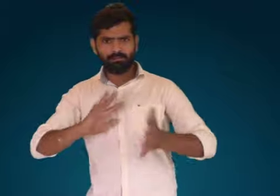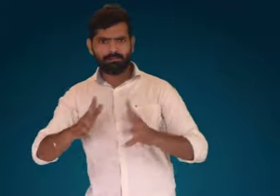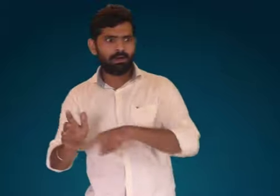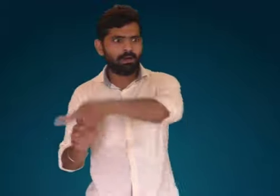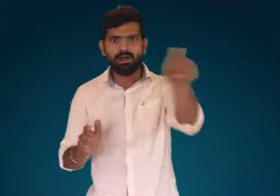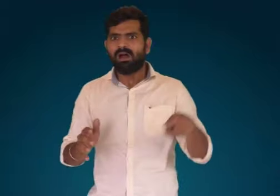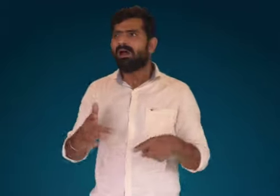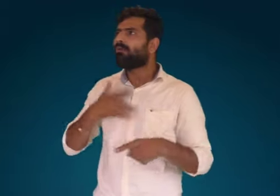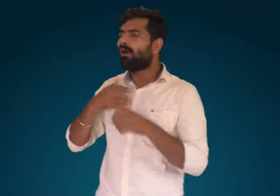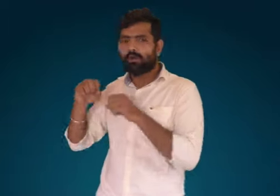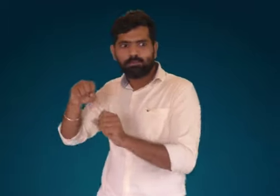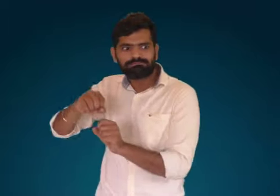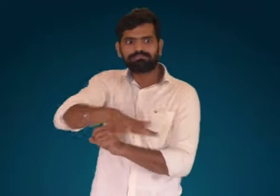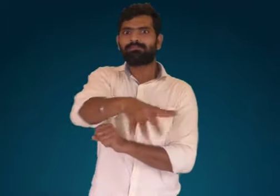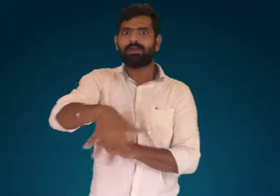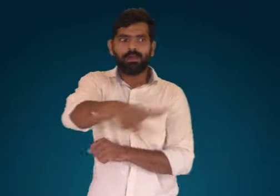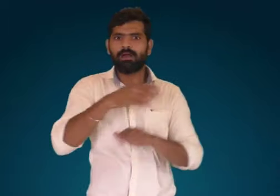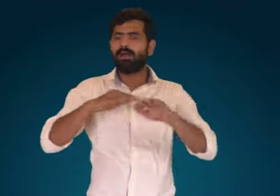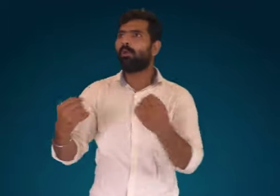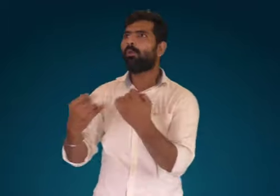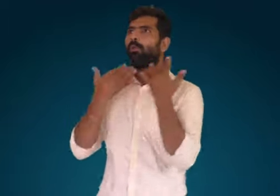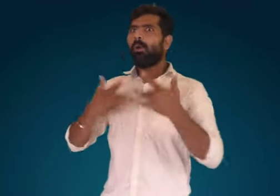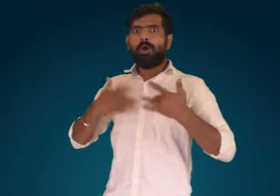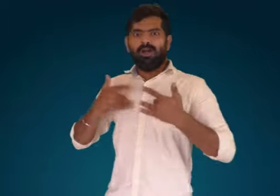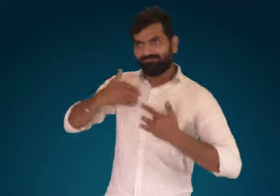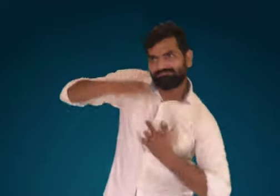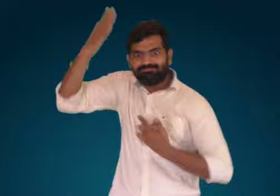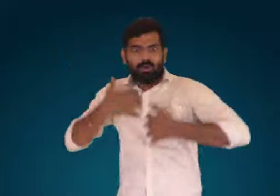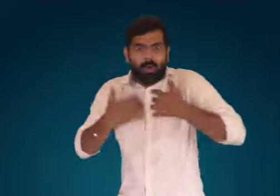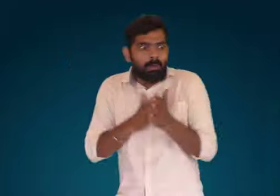with this kind of activity there is improved clarity and understanding